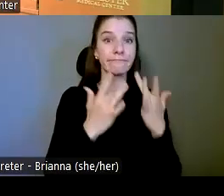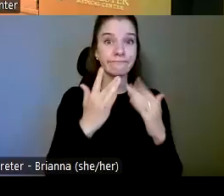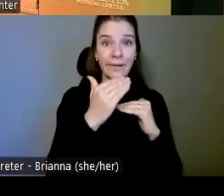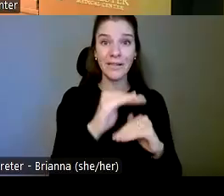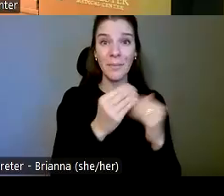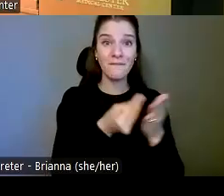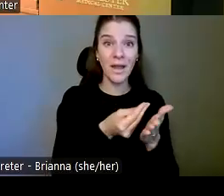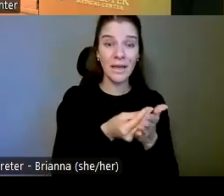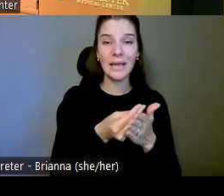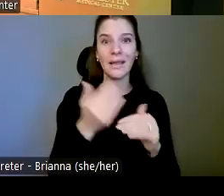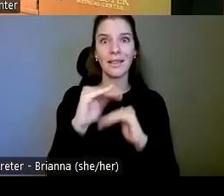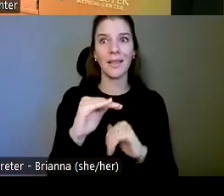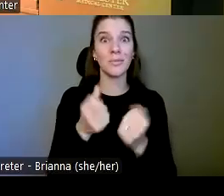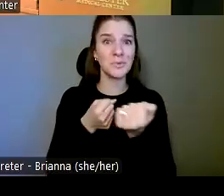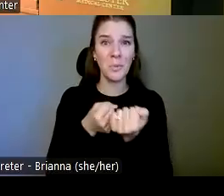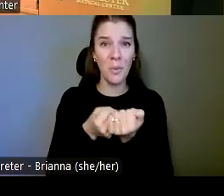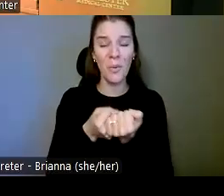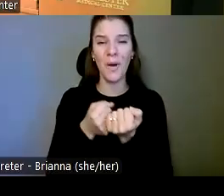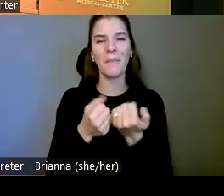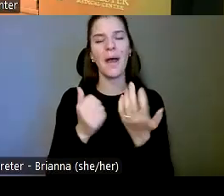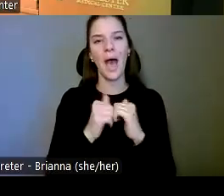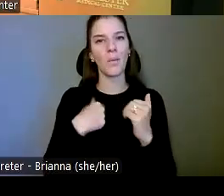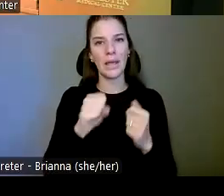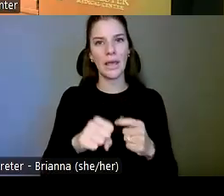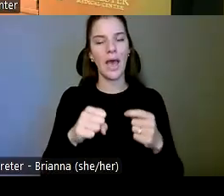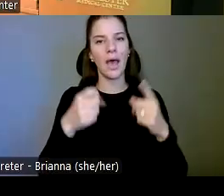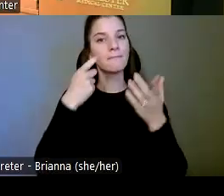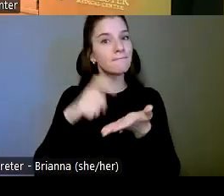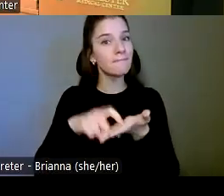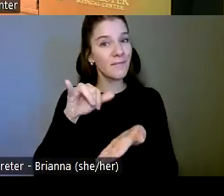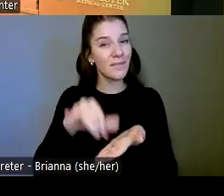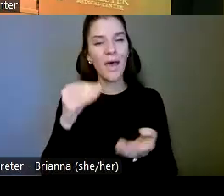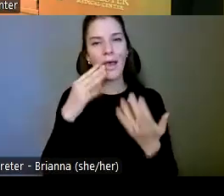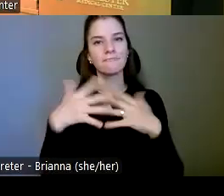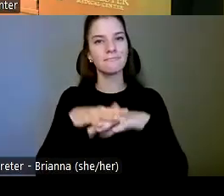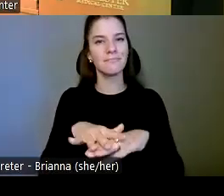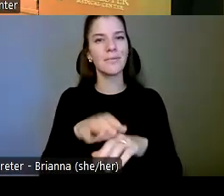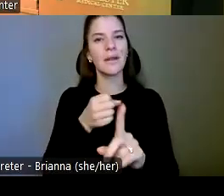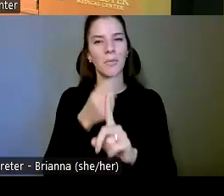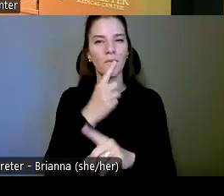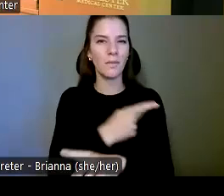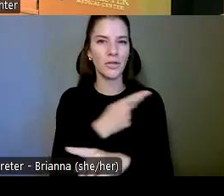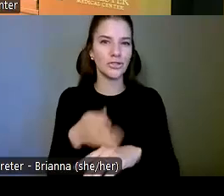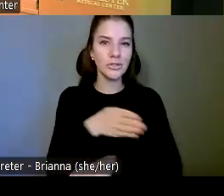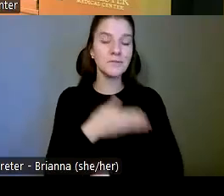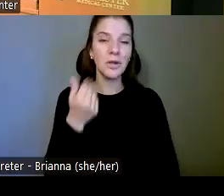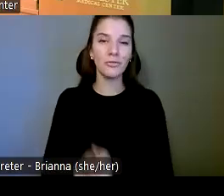you sort of tie these things together to make a difference for for patients with